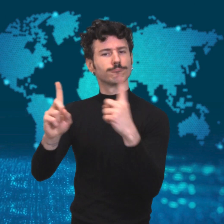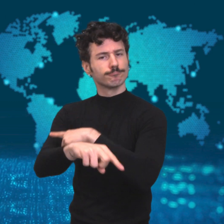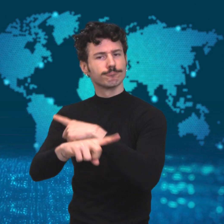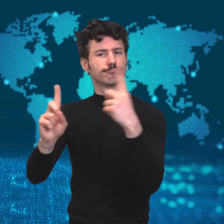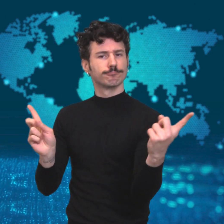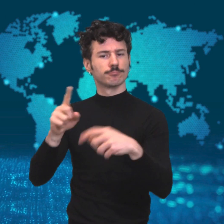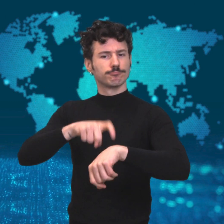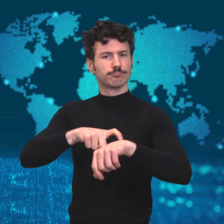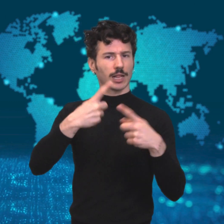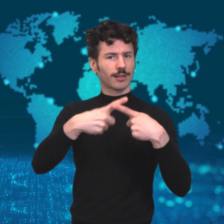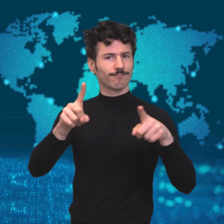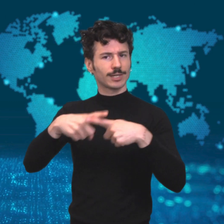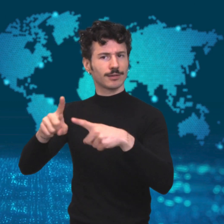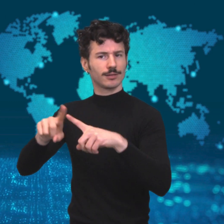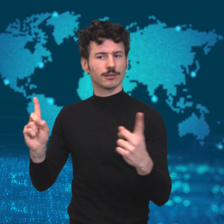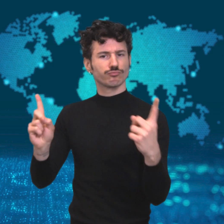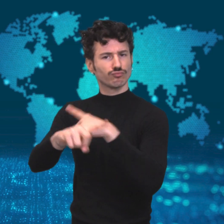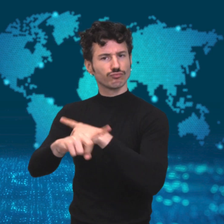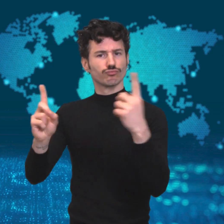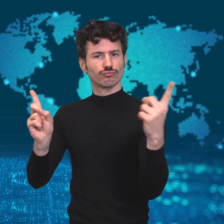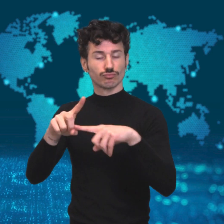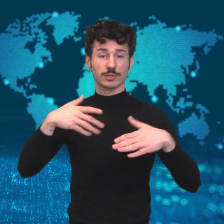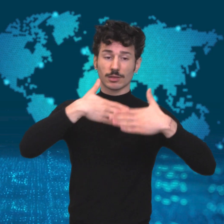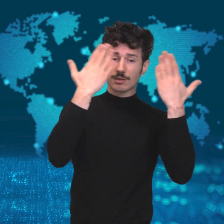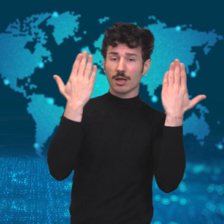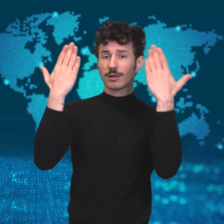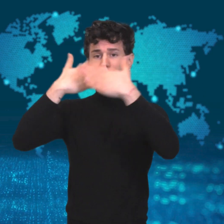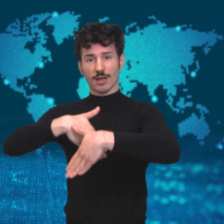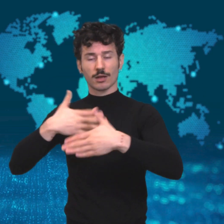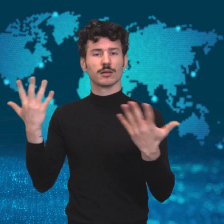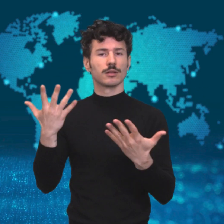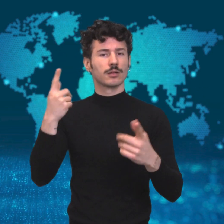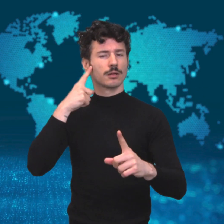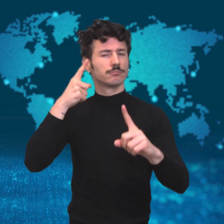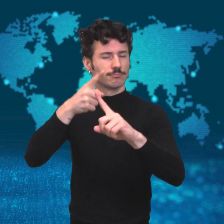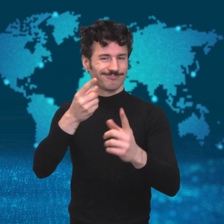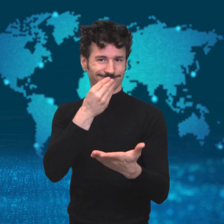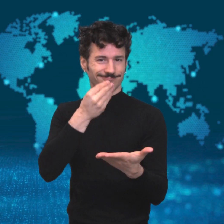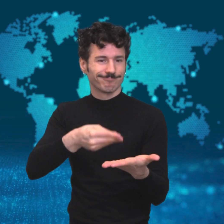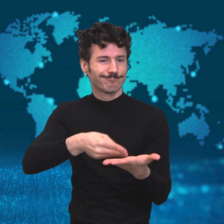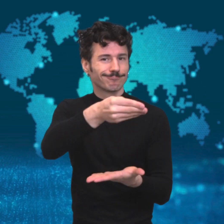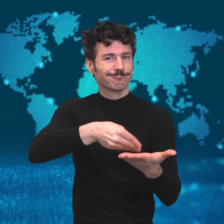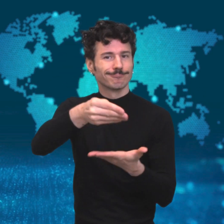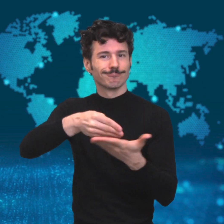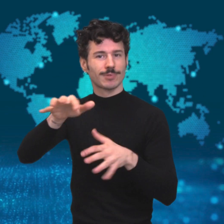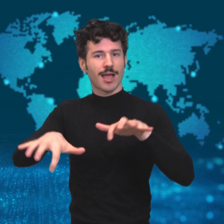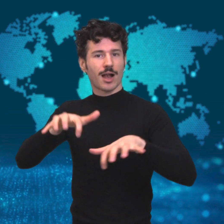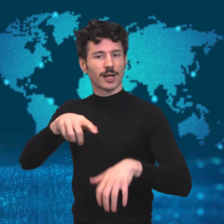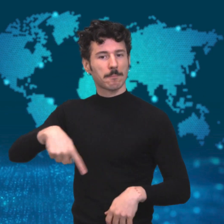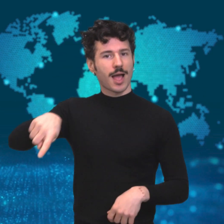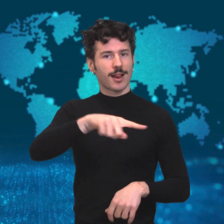take turns, day and night, in feeding the animals to